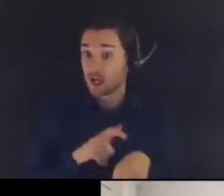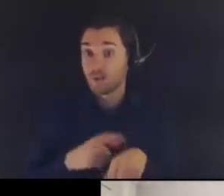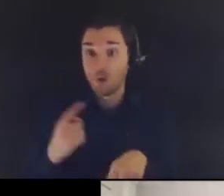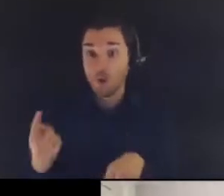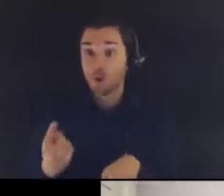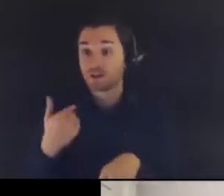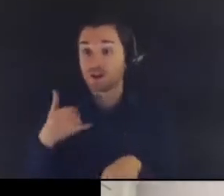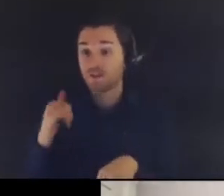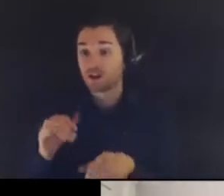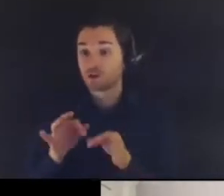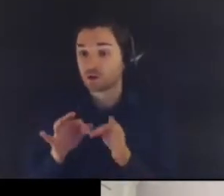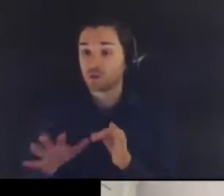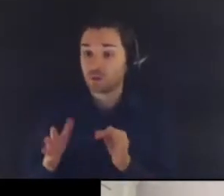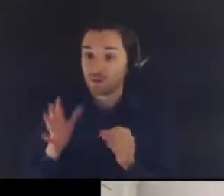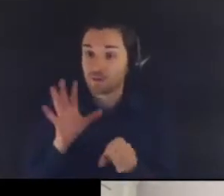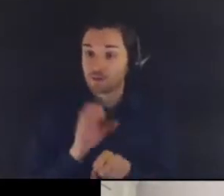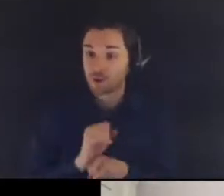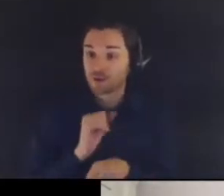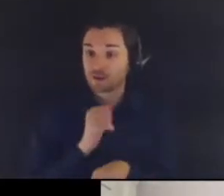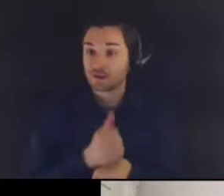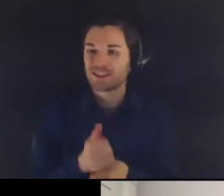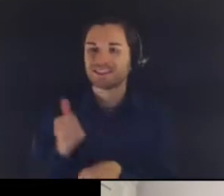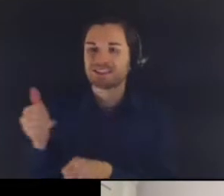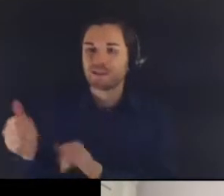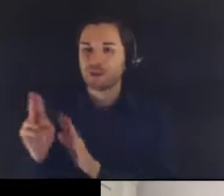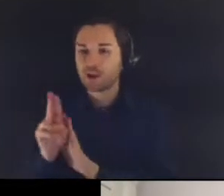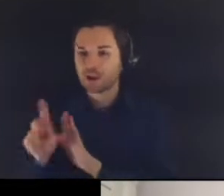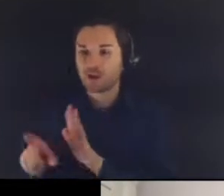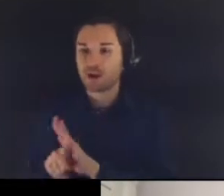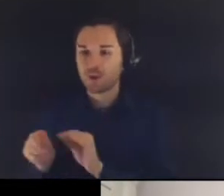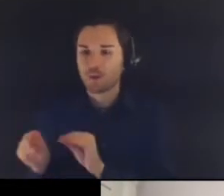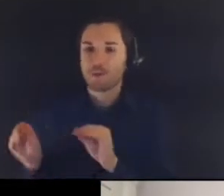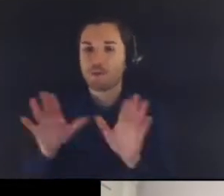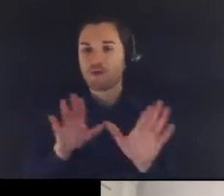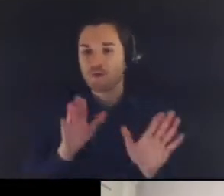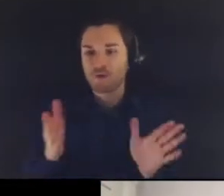I worked with was an exchange student from Malaysia and he did not know accessibility